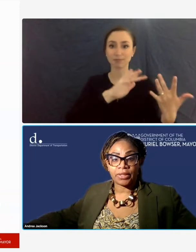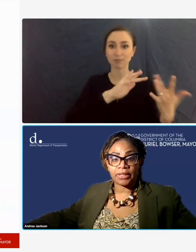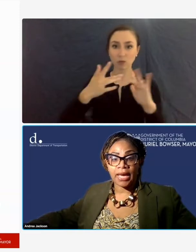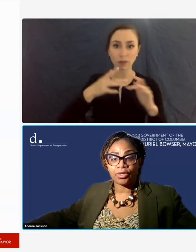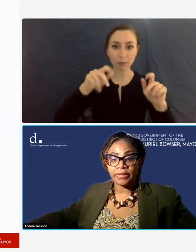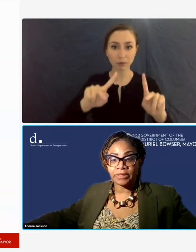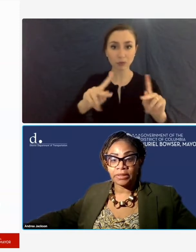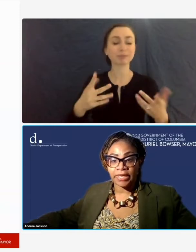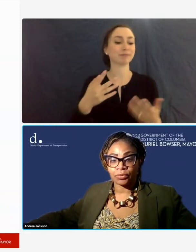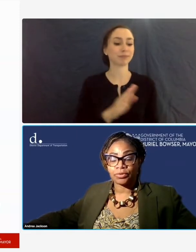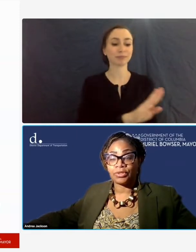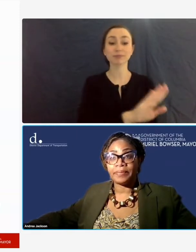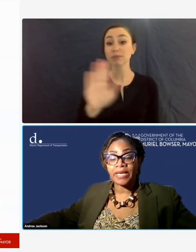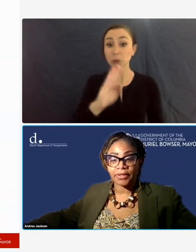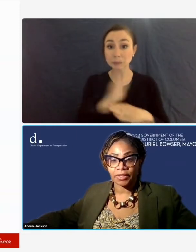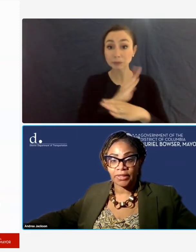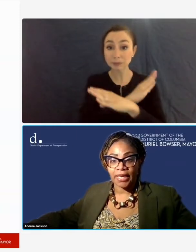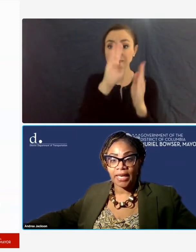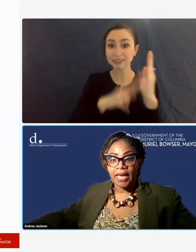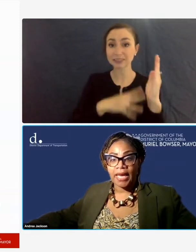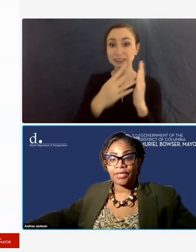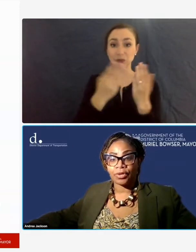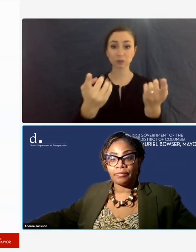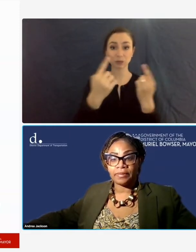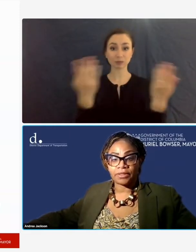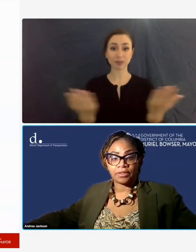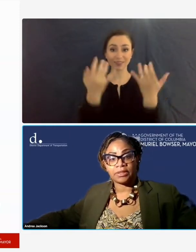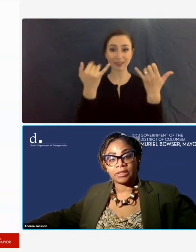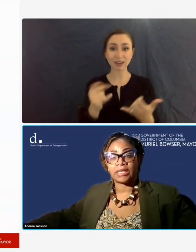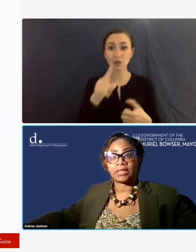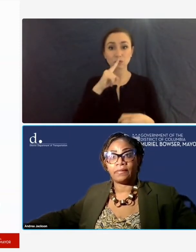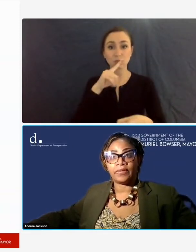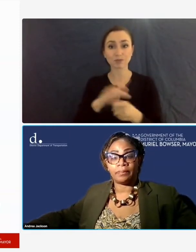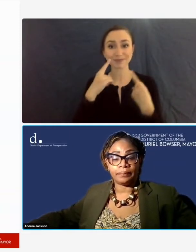your business schedules to be here today and your commitment to the success of the business